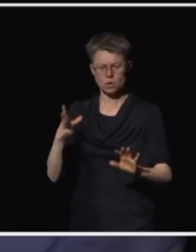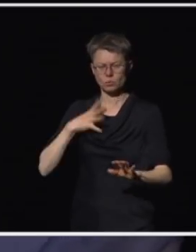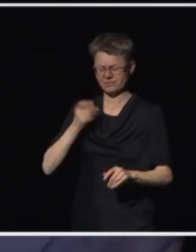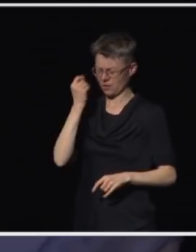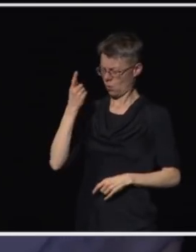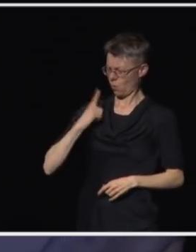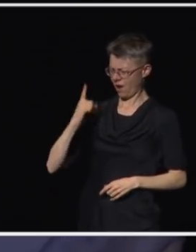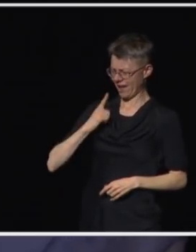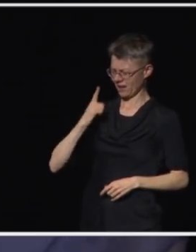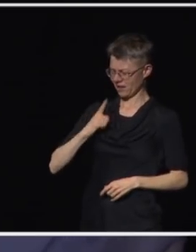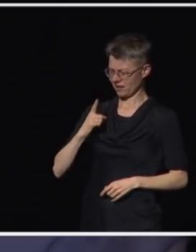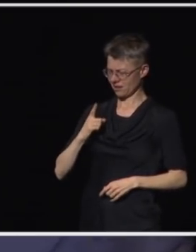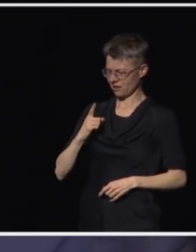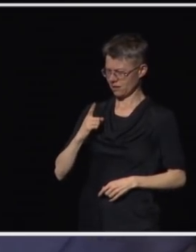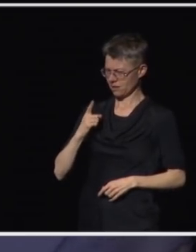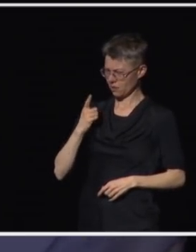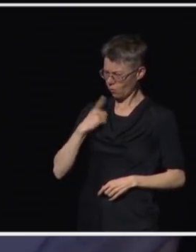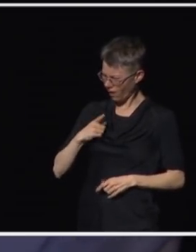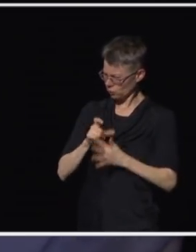and how somebody comes to do something like that.